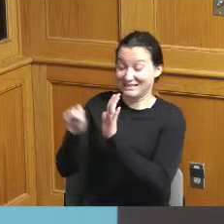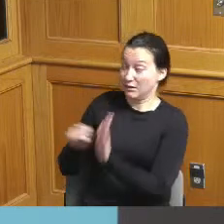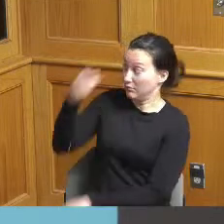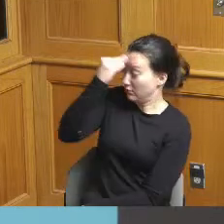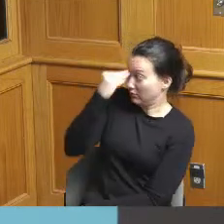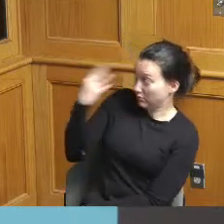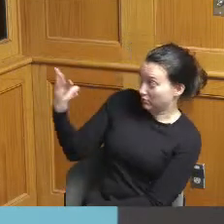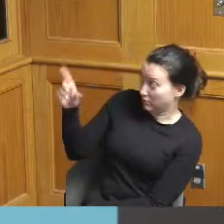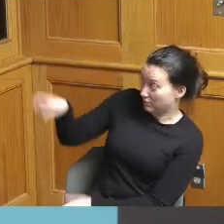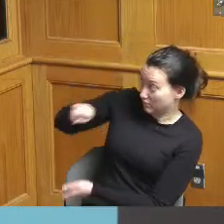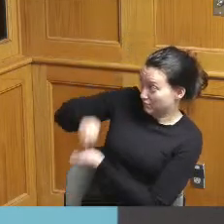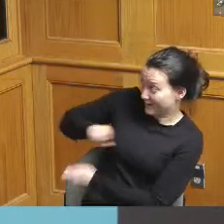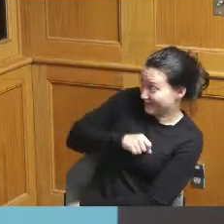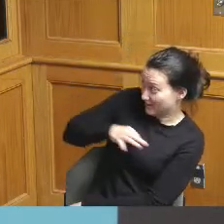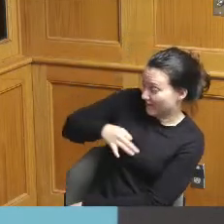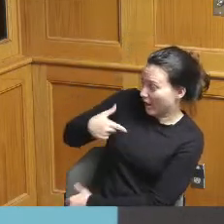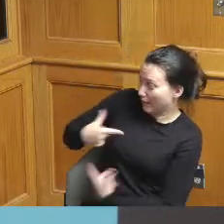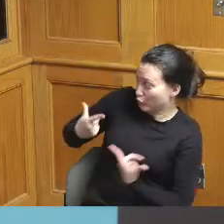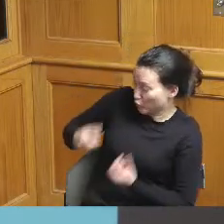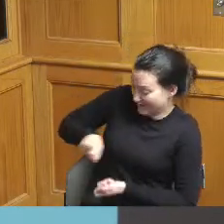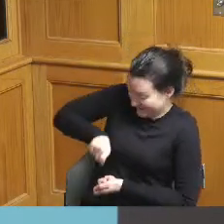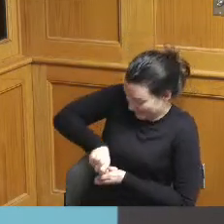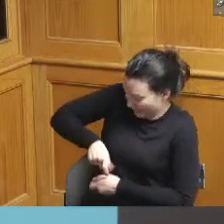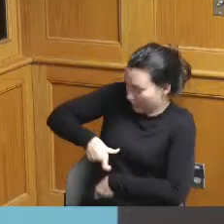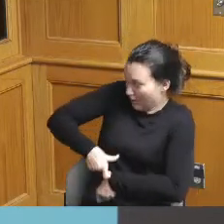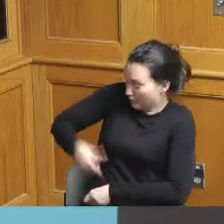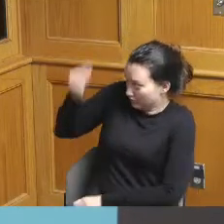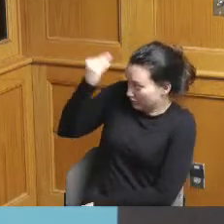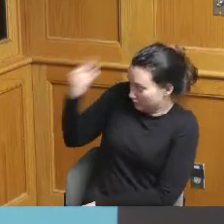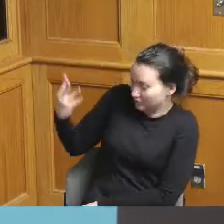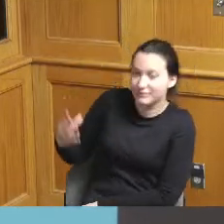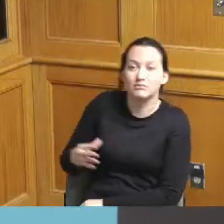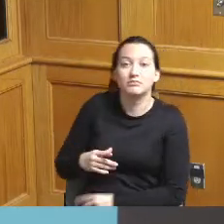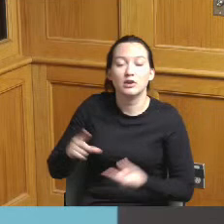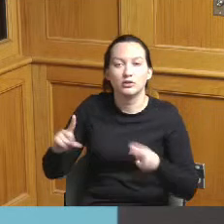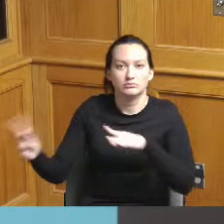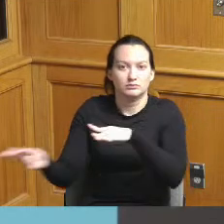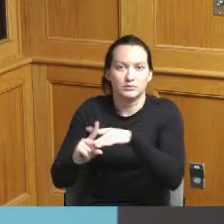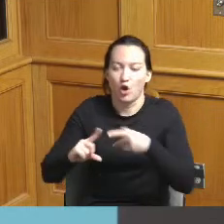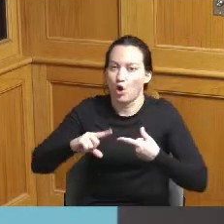that particular staff person was doing at that time they come all year round they're random